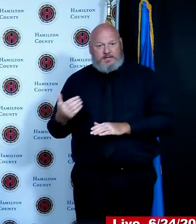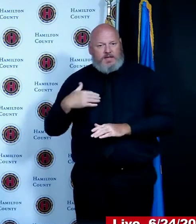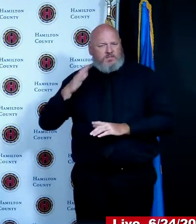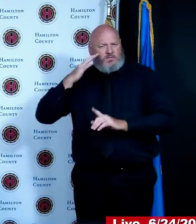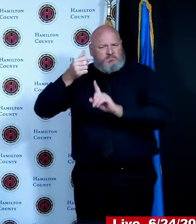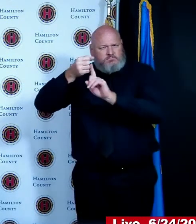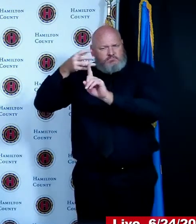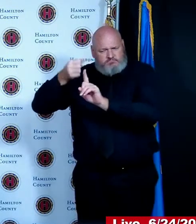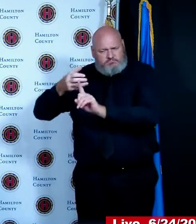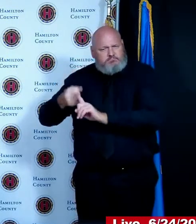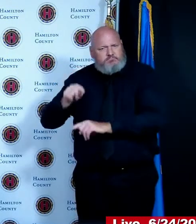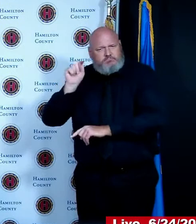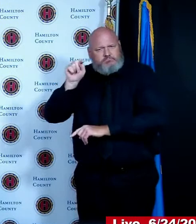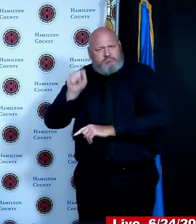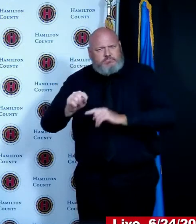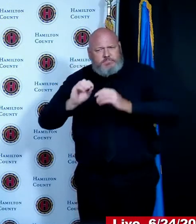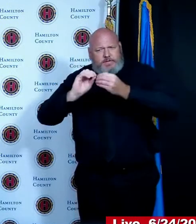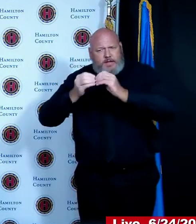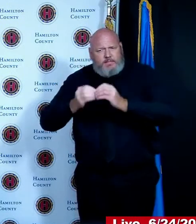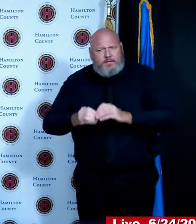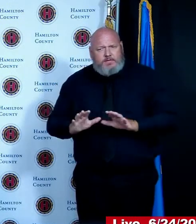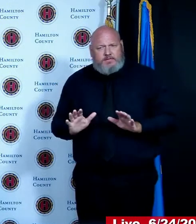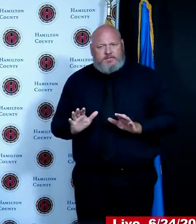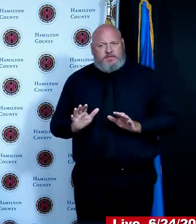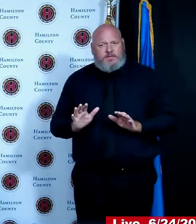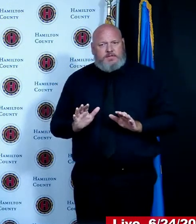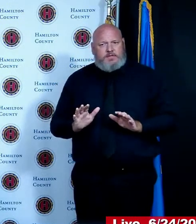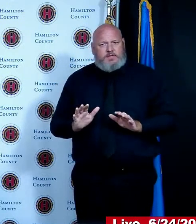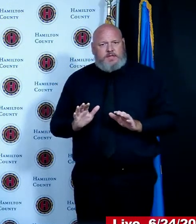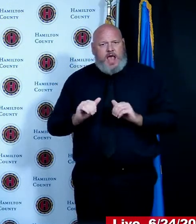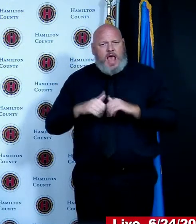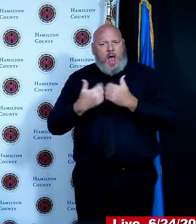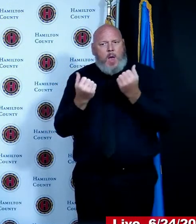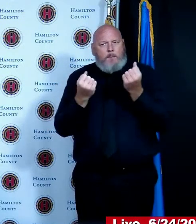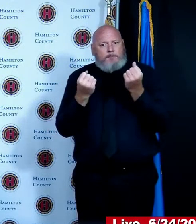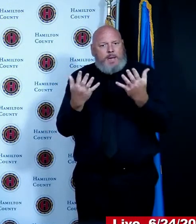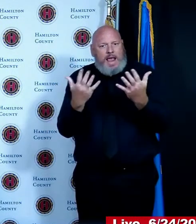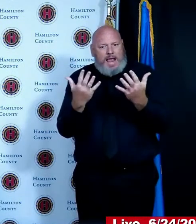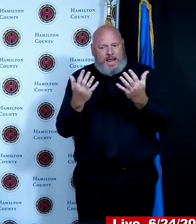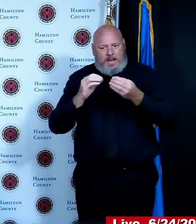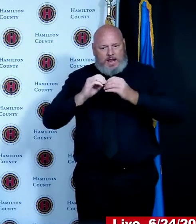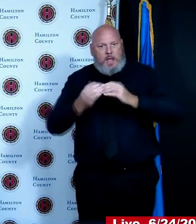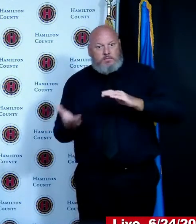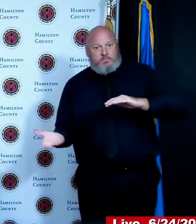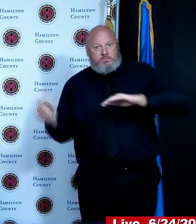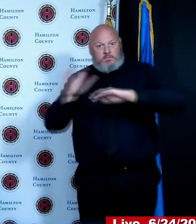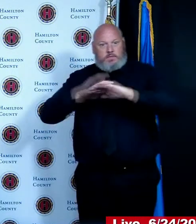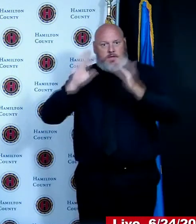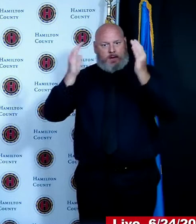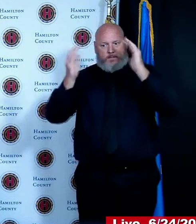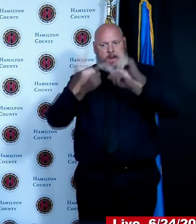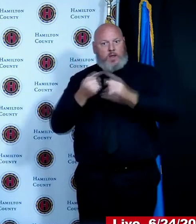about the delta between last week and this week the delta in positive cases is